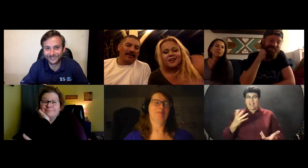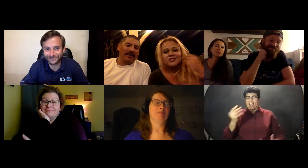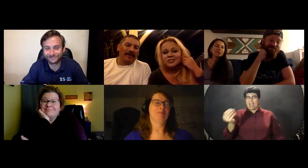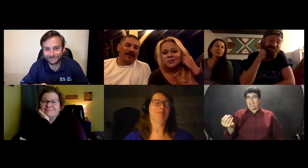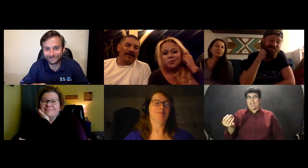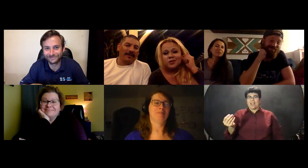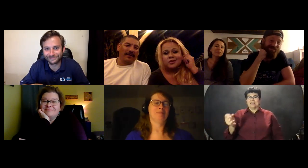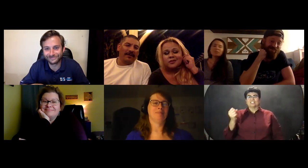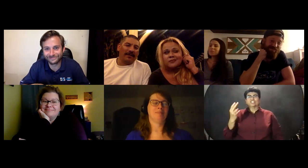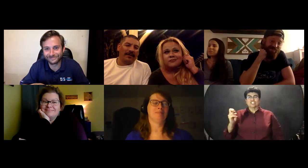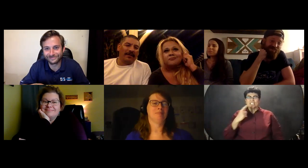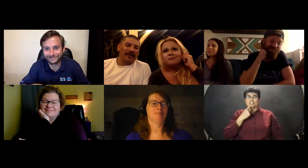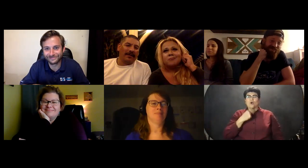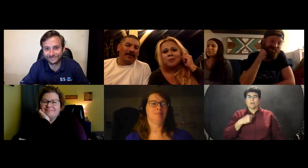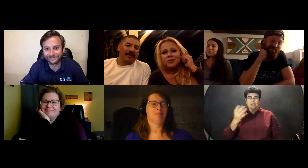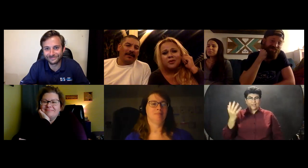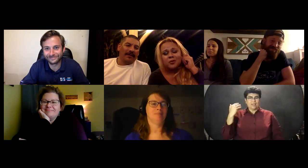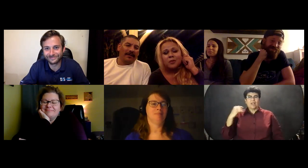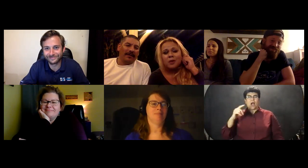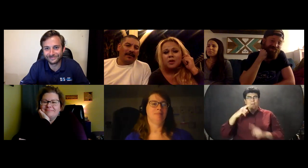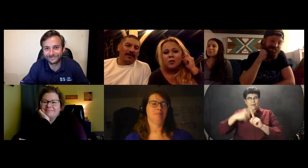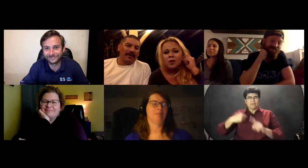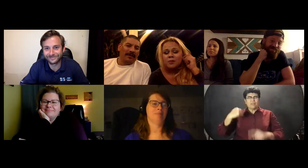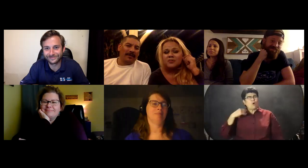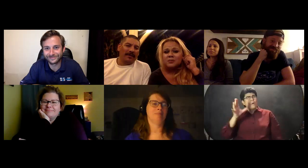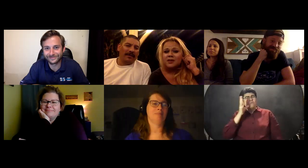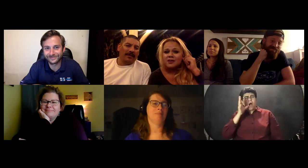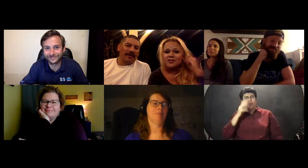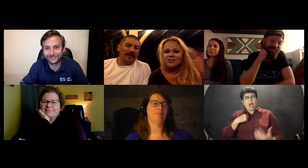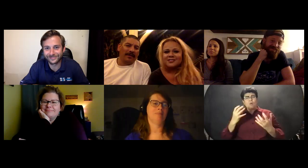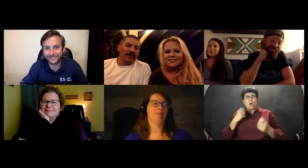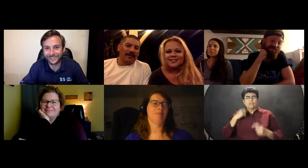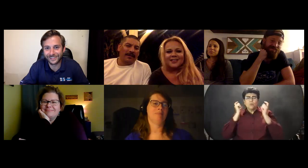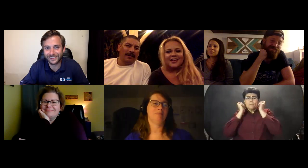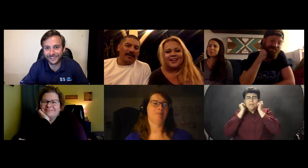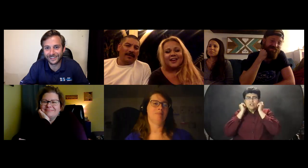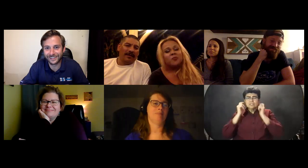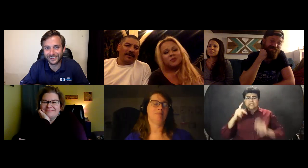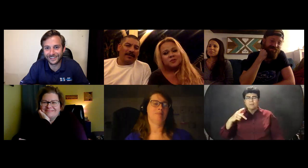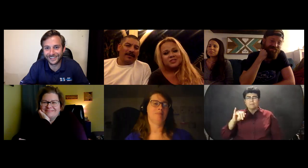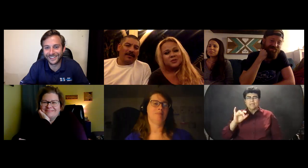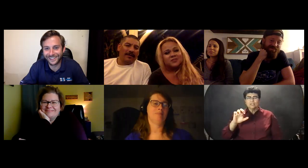she told me about a month ago mommy i want to pierce my ears